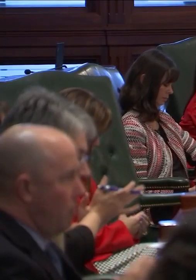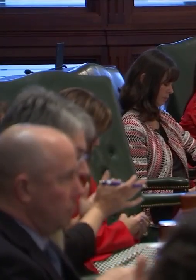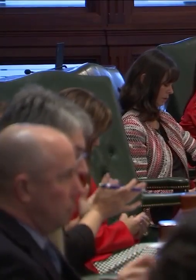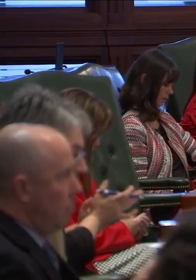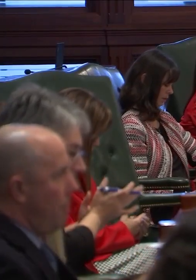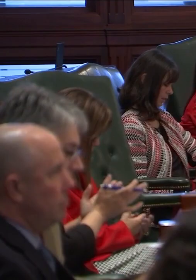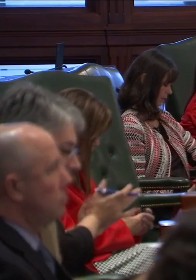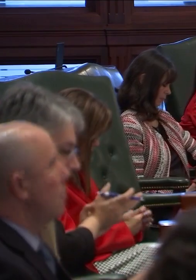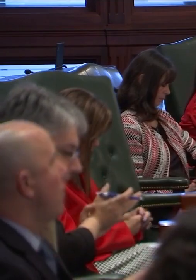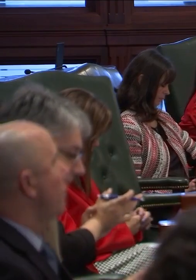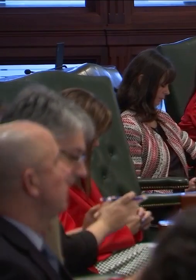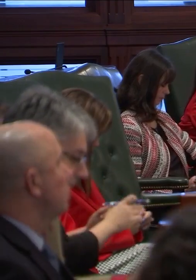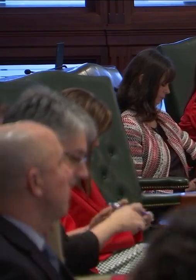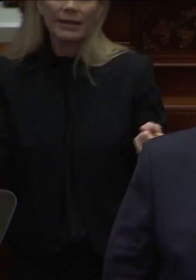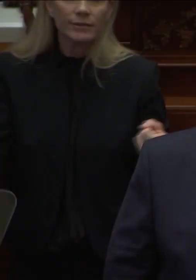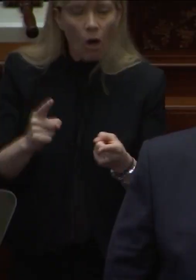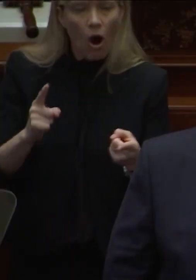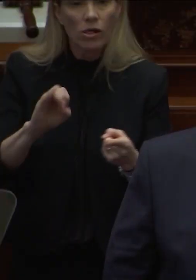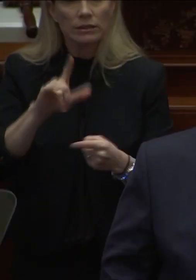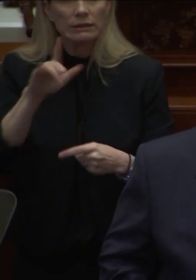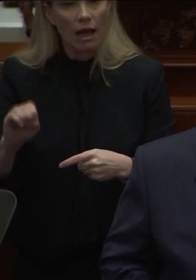BEST AND BRIGHTEST HERE IN ILLINOIS.